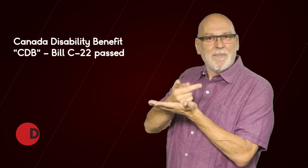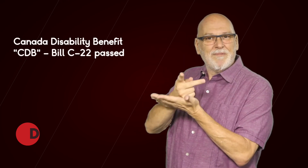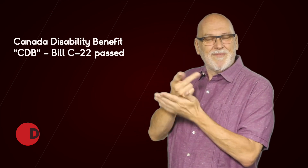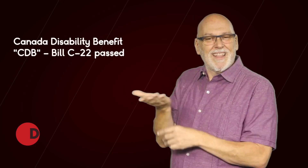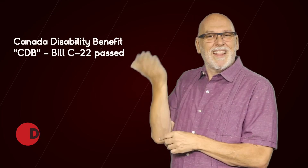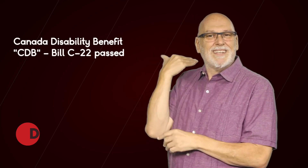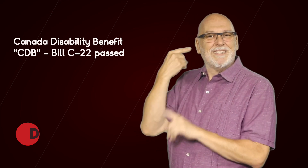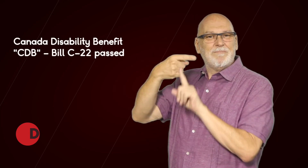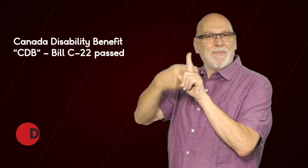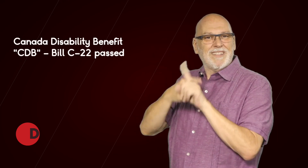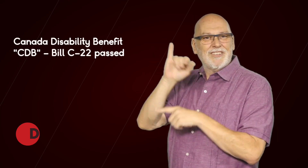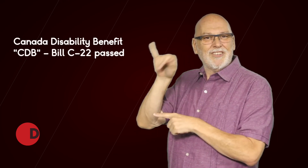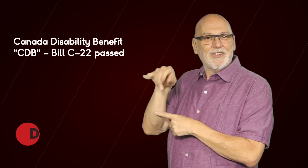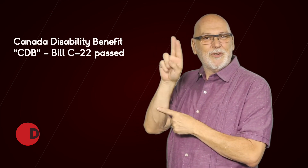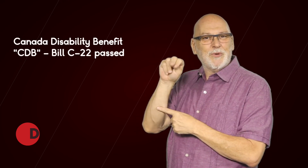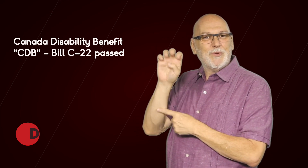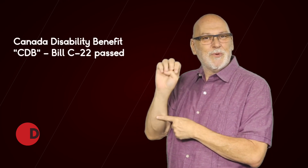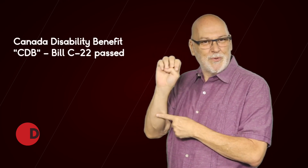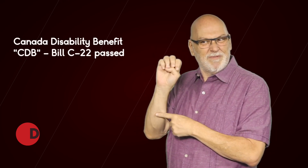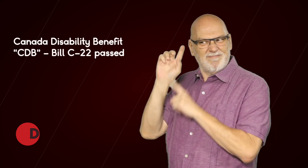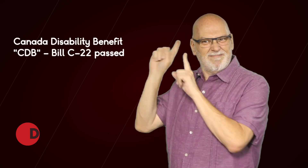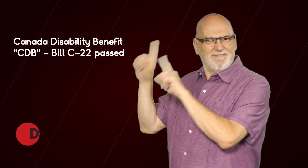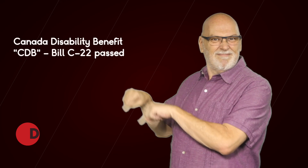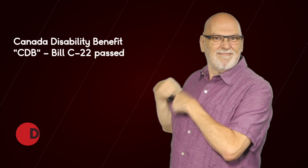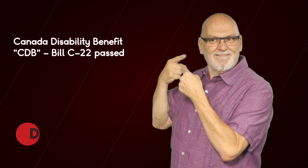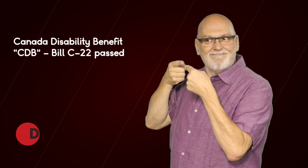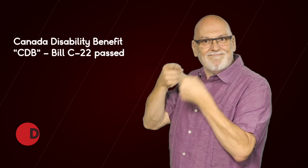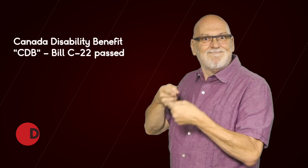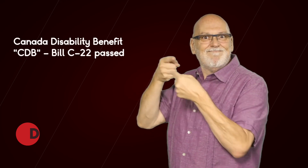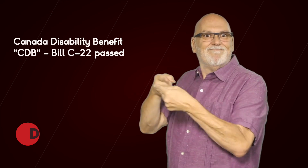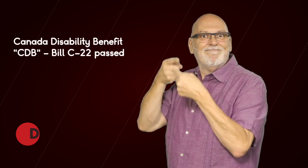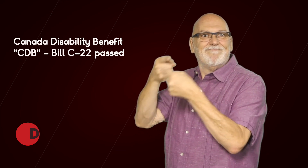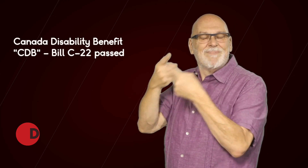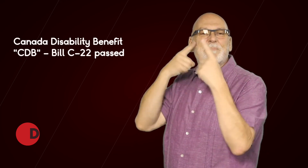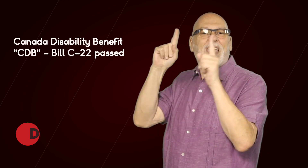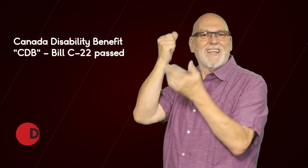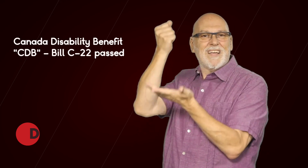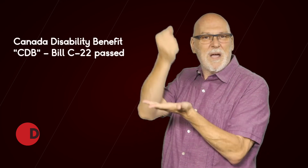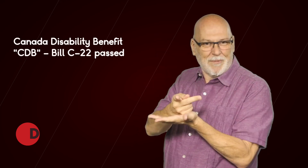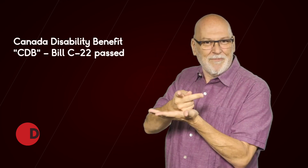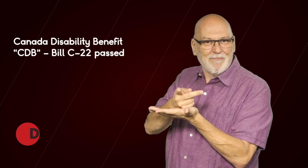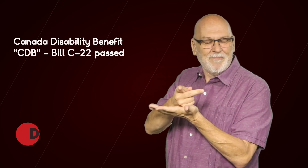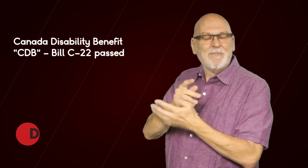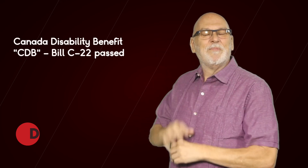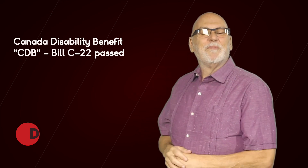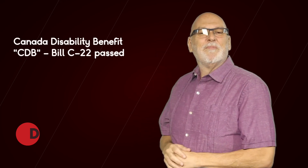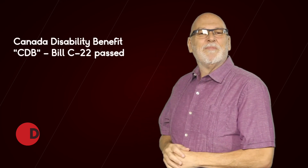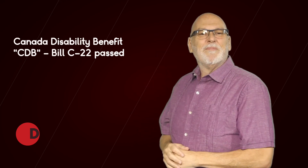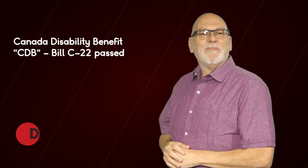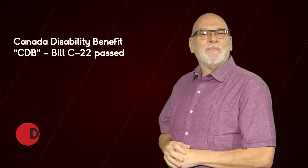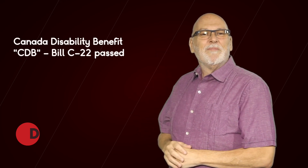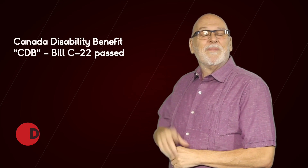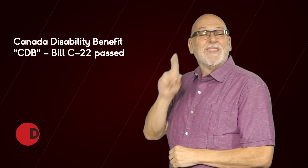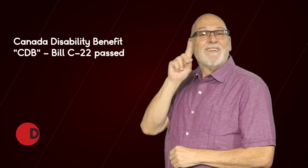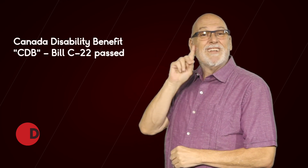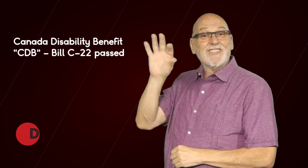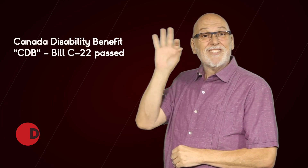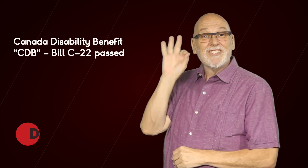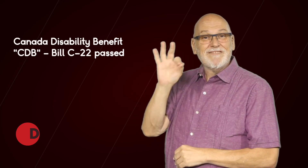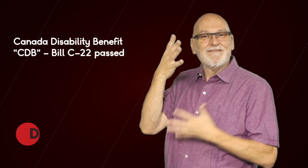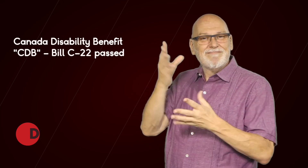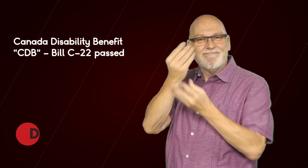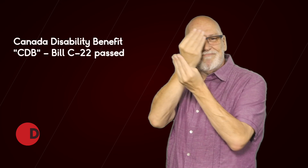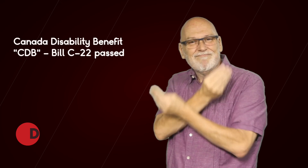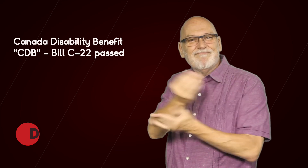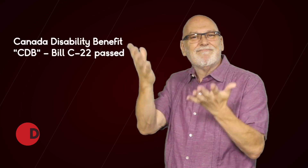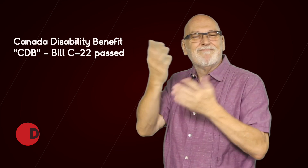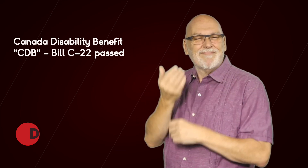living with disabilities, was approved last month, June after a long struggle.